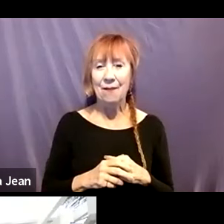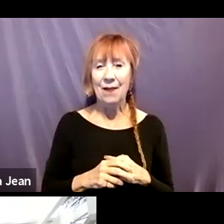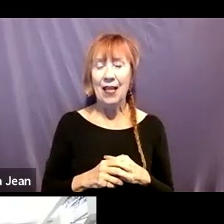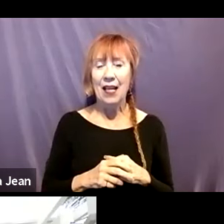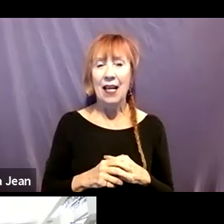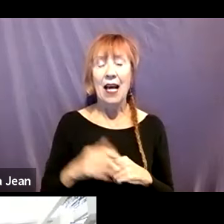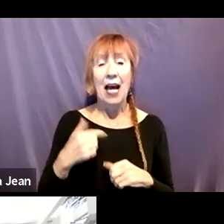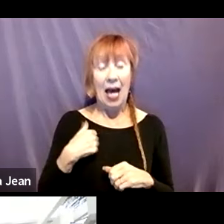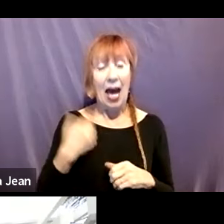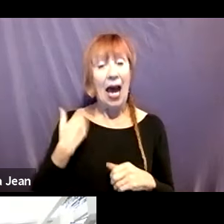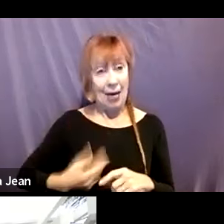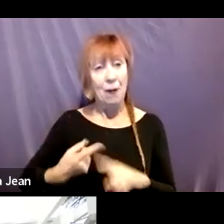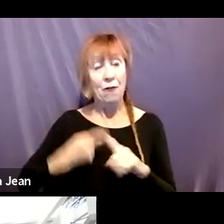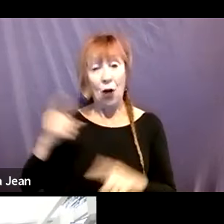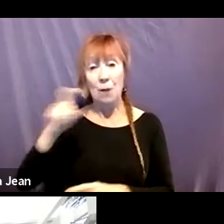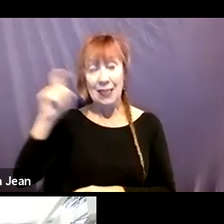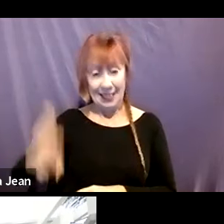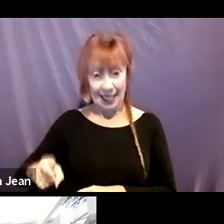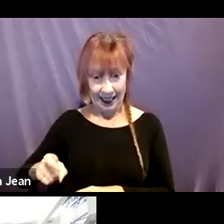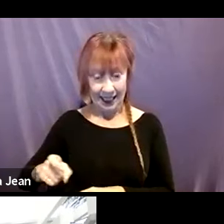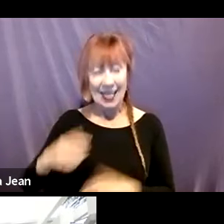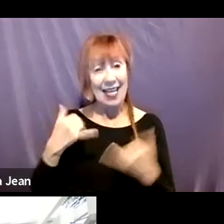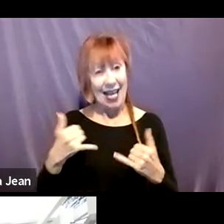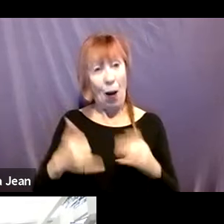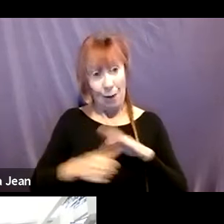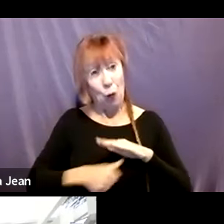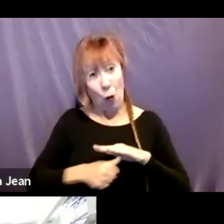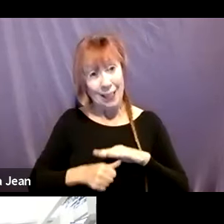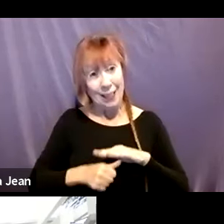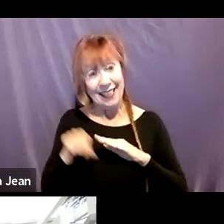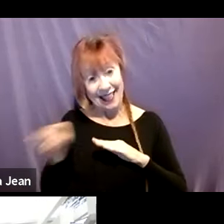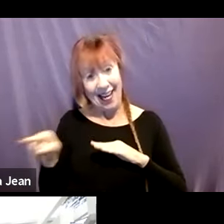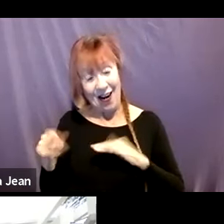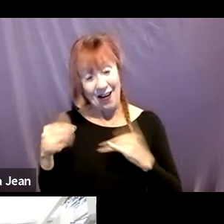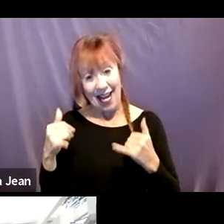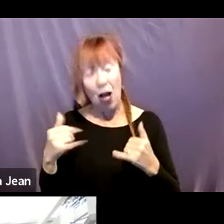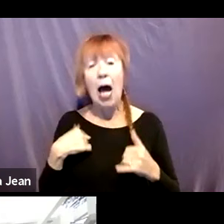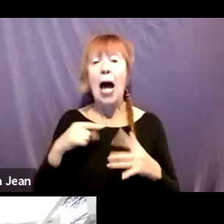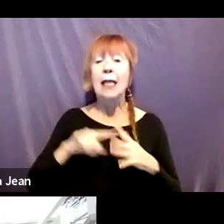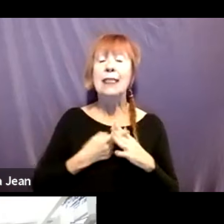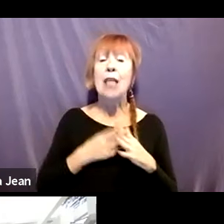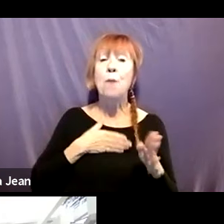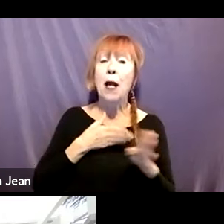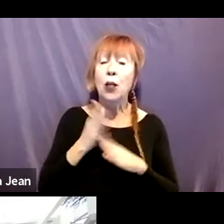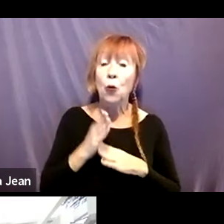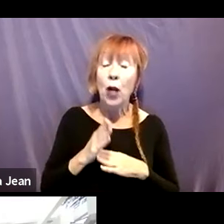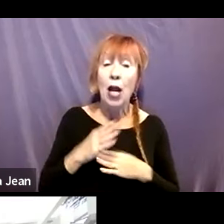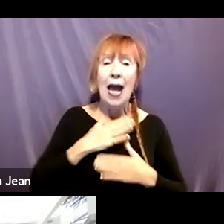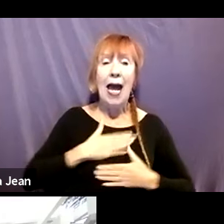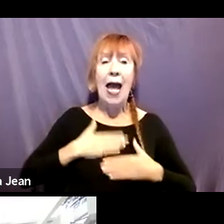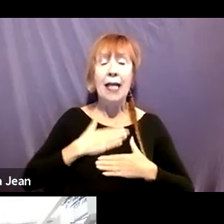I am from Texas, which is where I'm quarantined now. I started my career in entertainment journalism